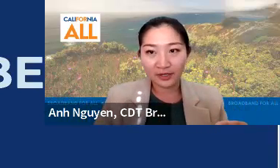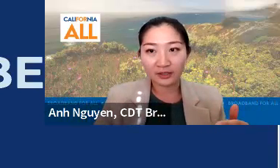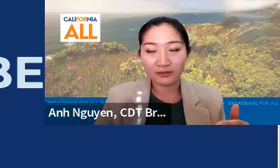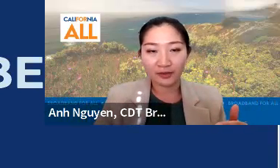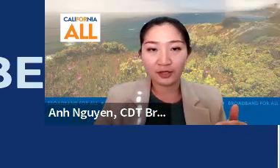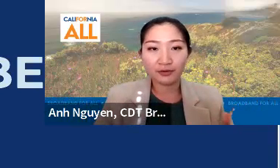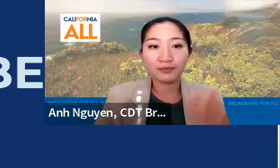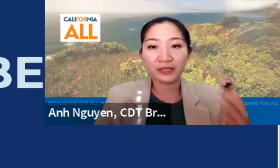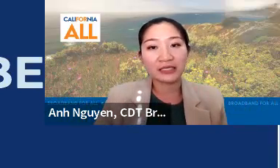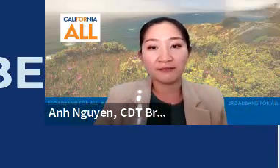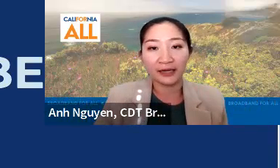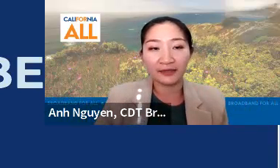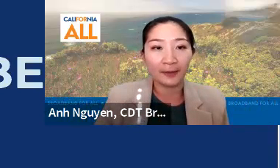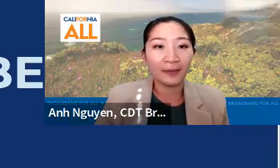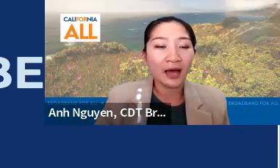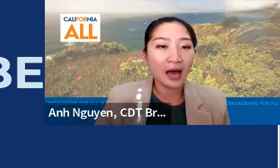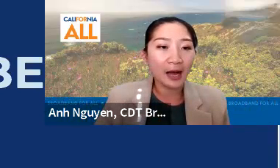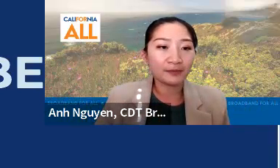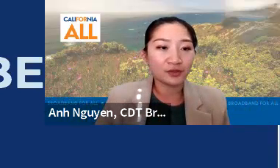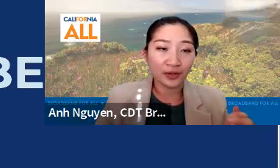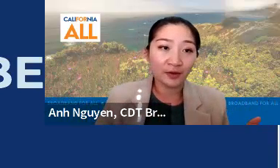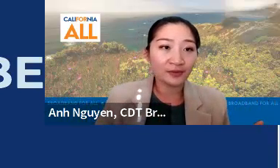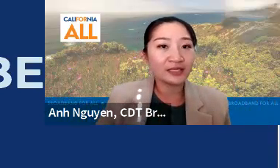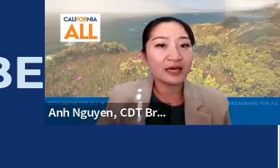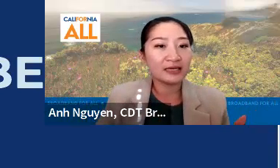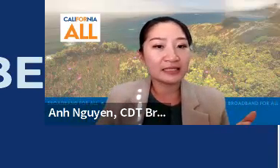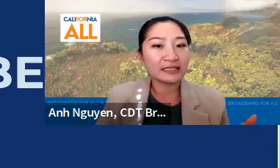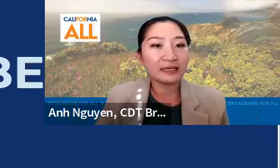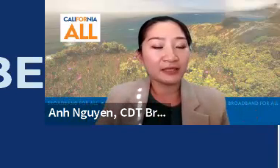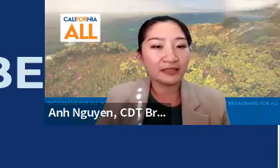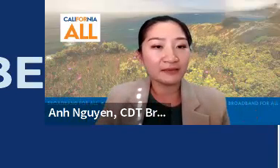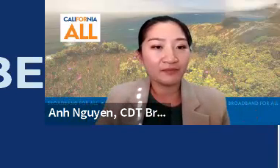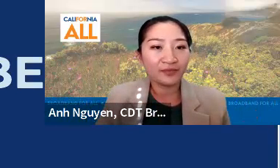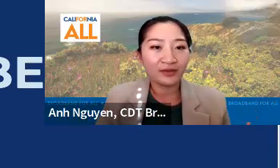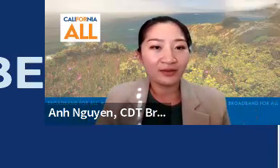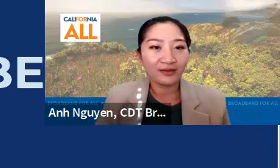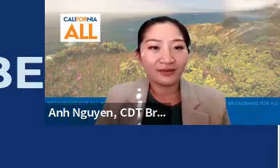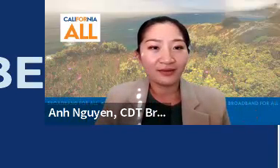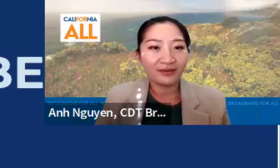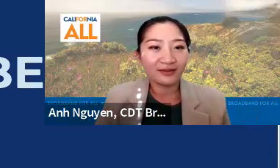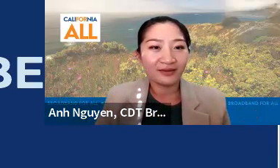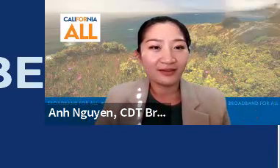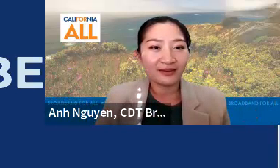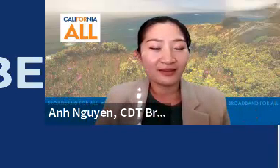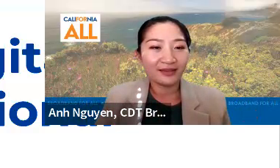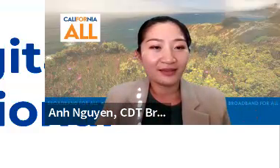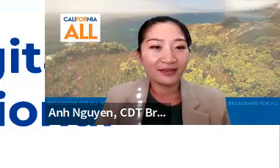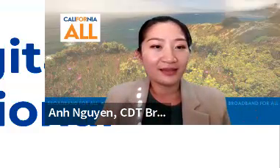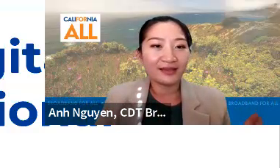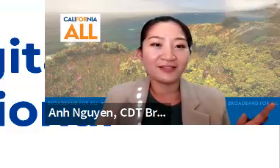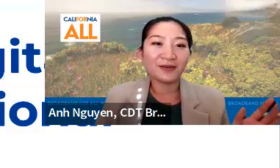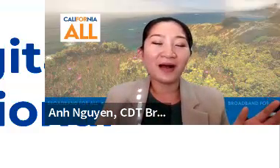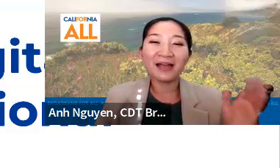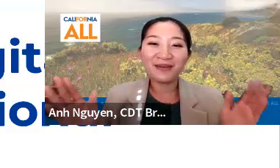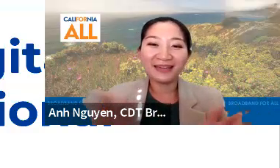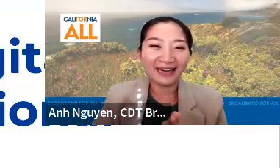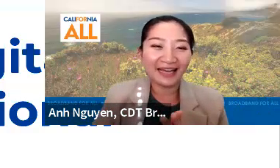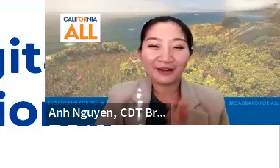work working group please invite them and to join those next slide, please. So I met